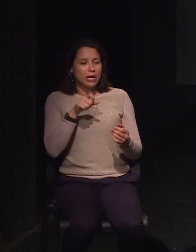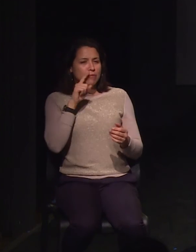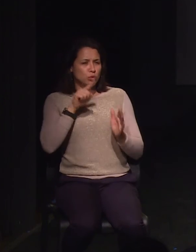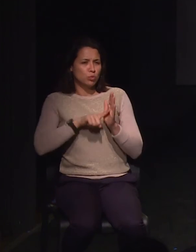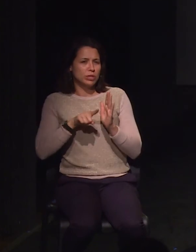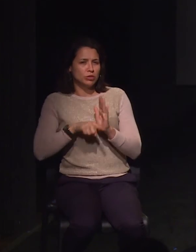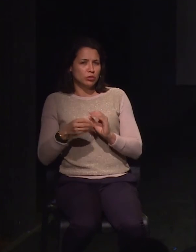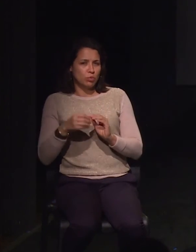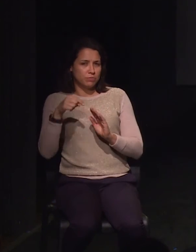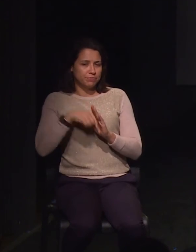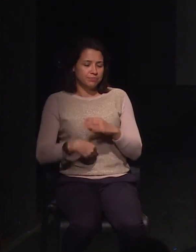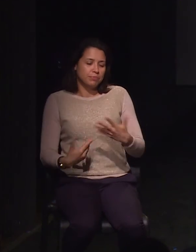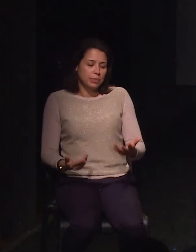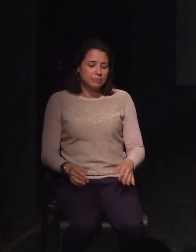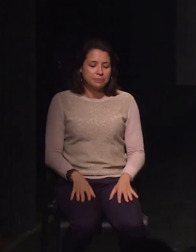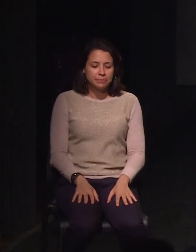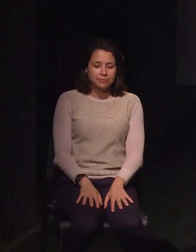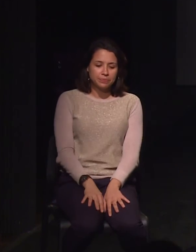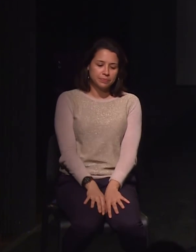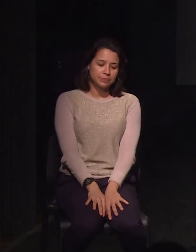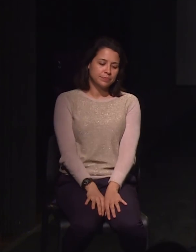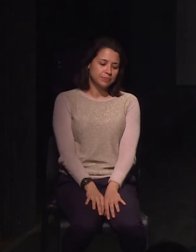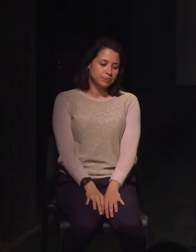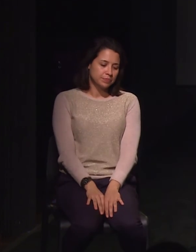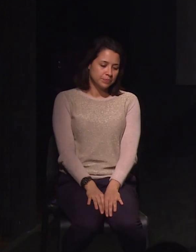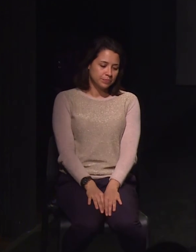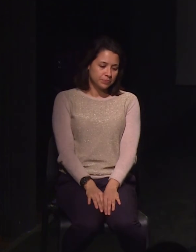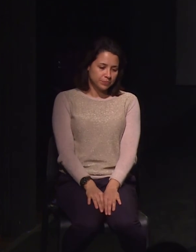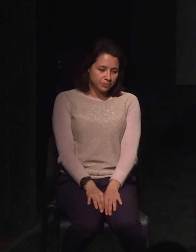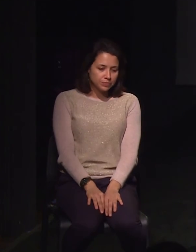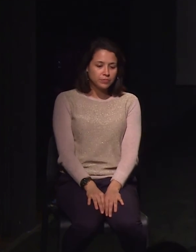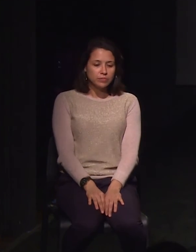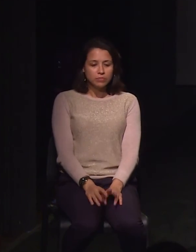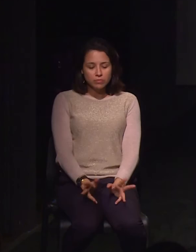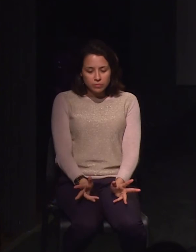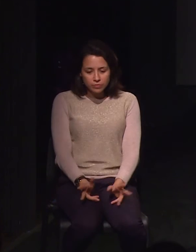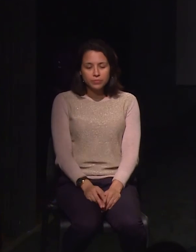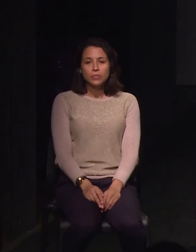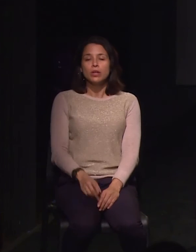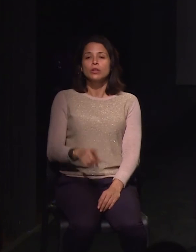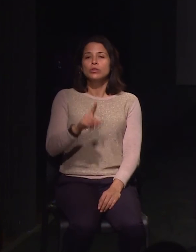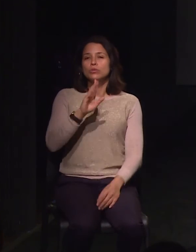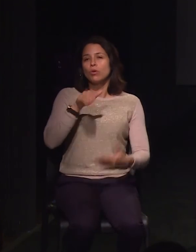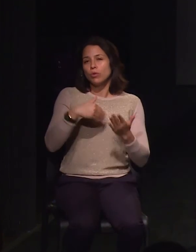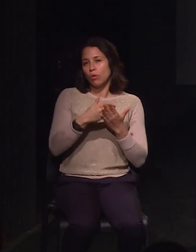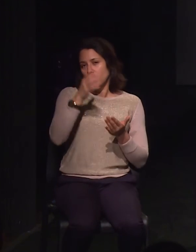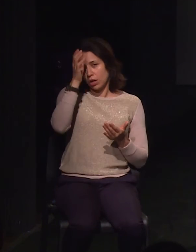But that idea of knowledge breeding better work is what I’m getting at.